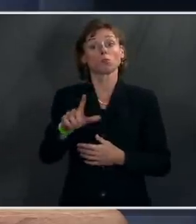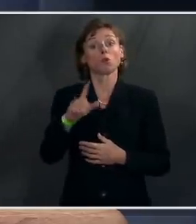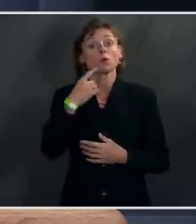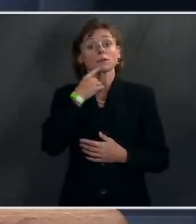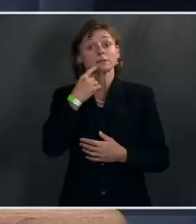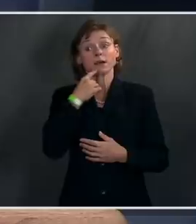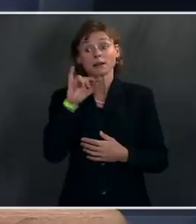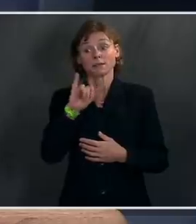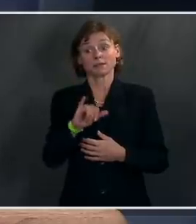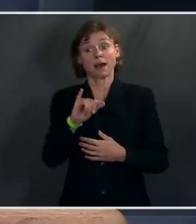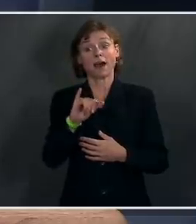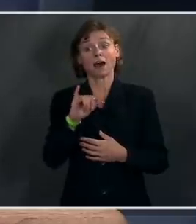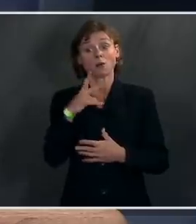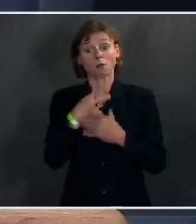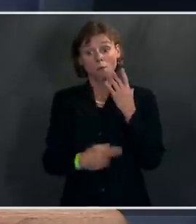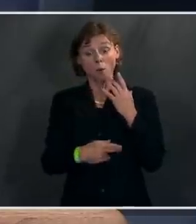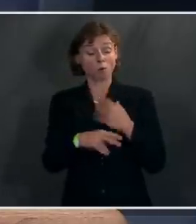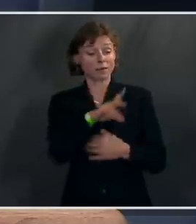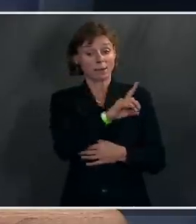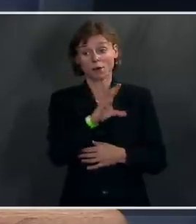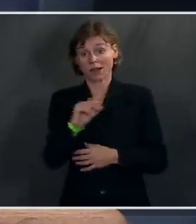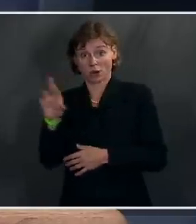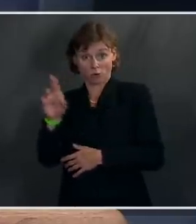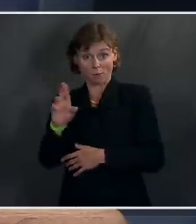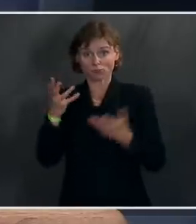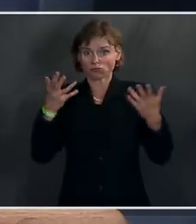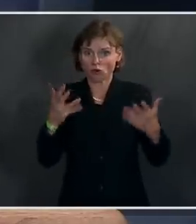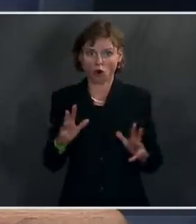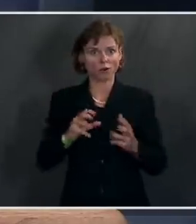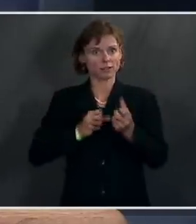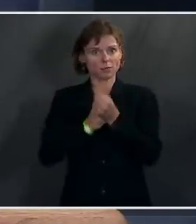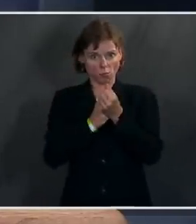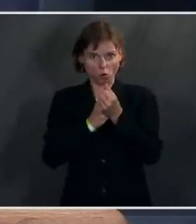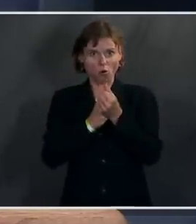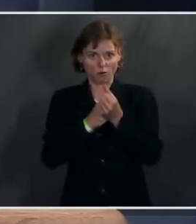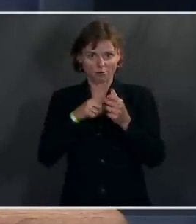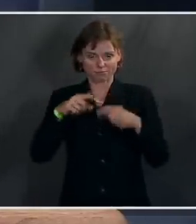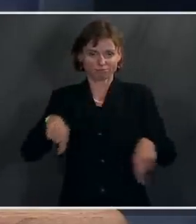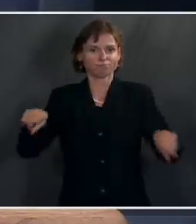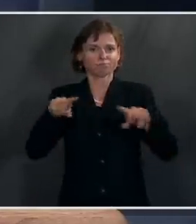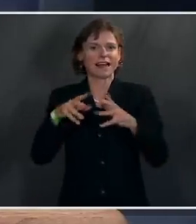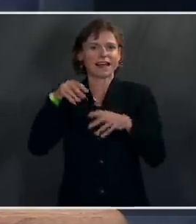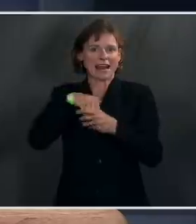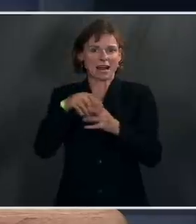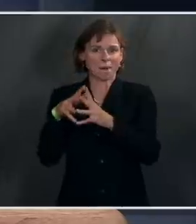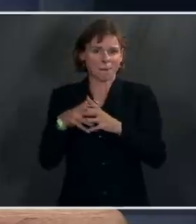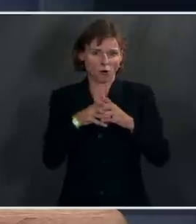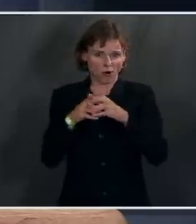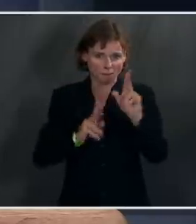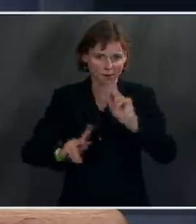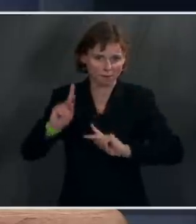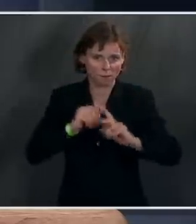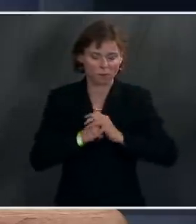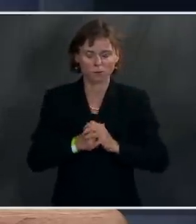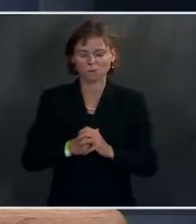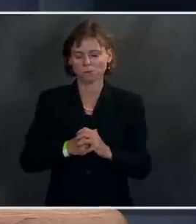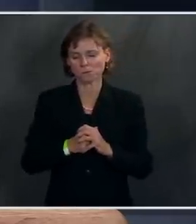bipartisan support among the American people. He also reiterated or we would like to reiterate,